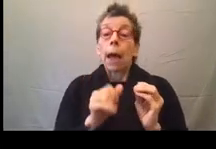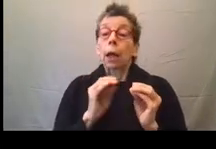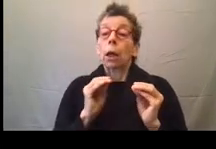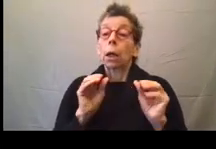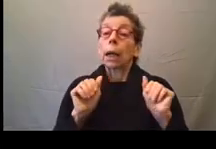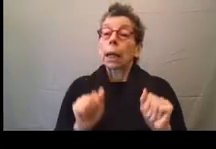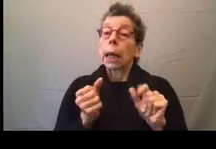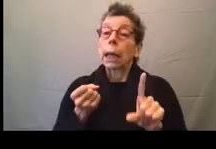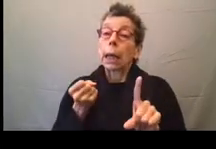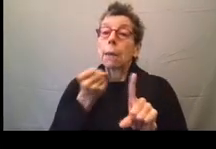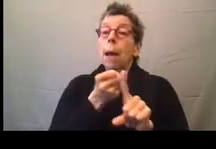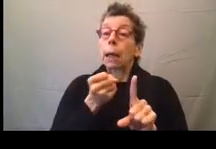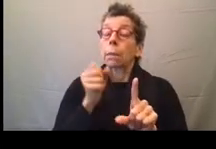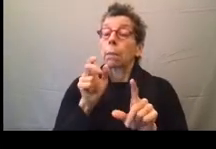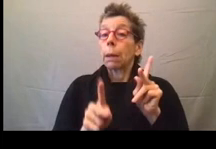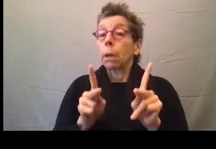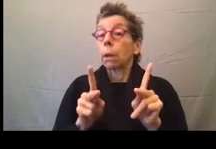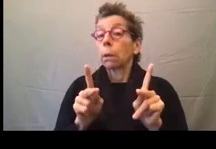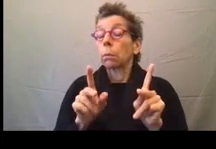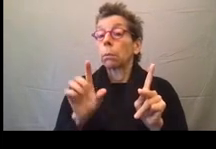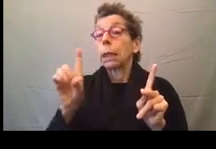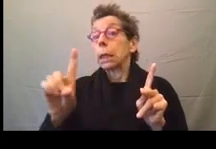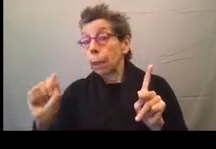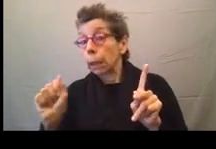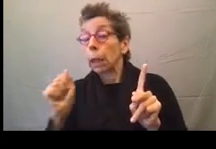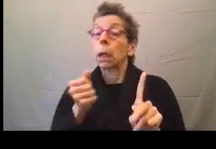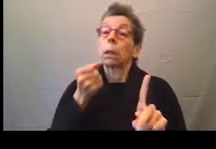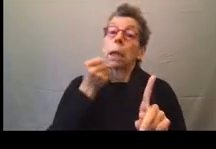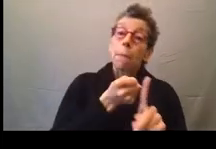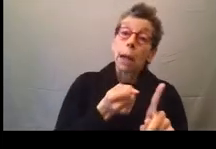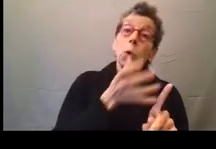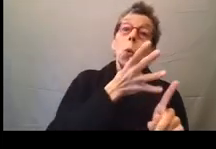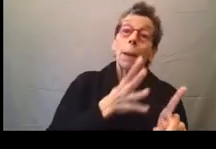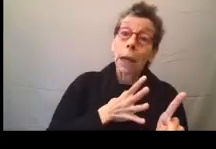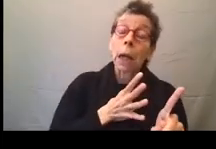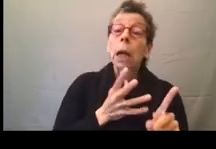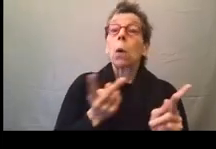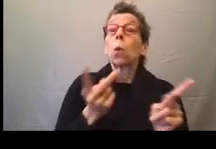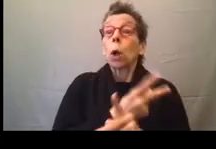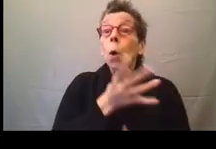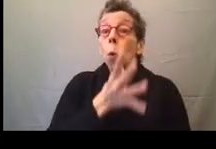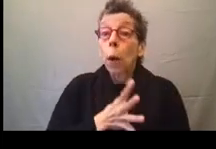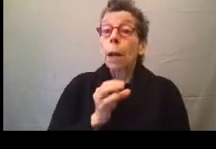employment with people with disabilities but also women, and particularly women of color. And that is incredibly important for us to acknowledge.